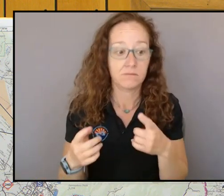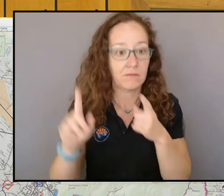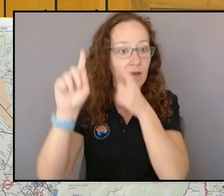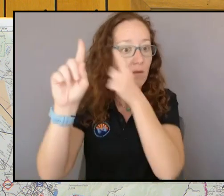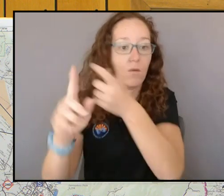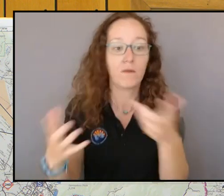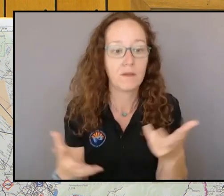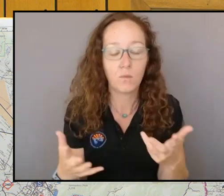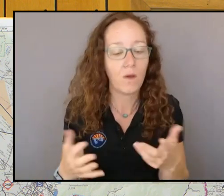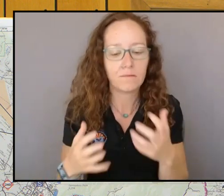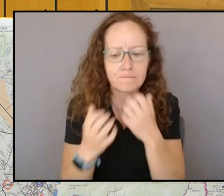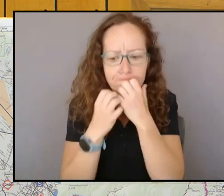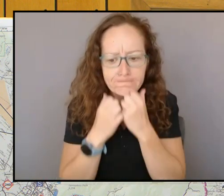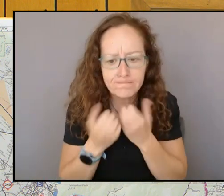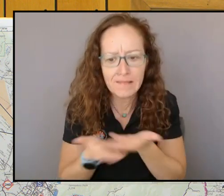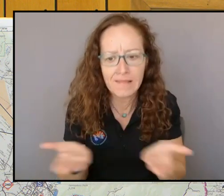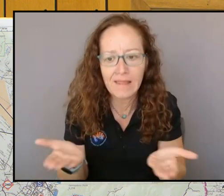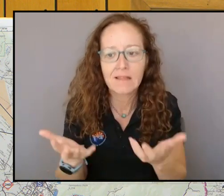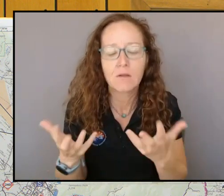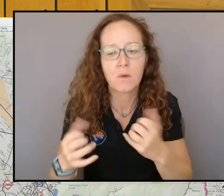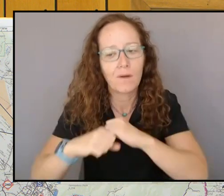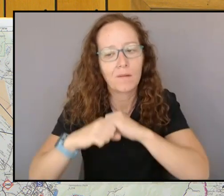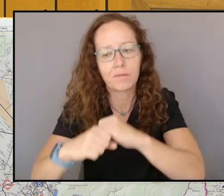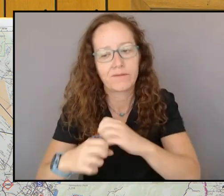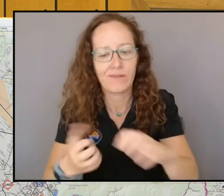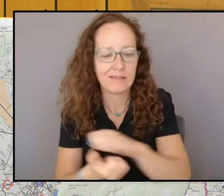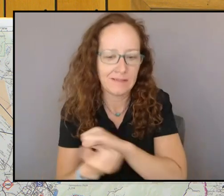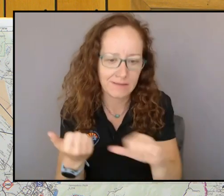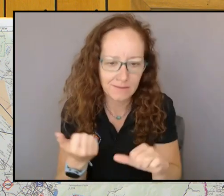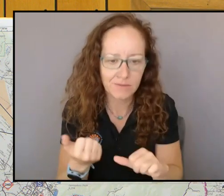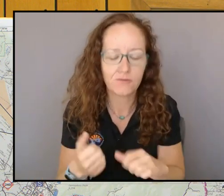proximity to. Including the Sipapu Ski Resort and the